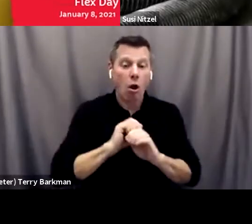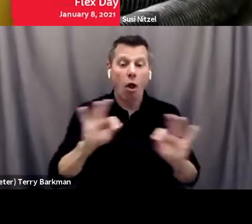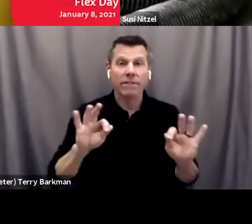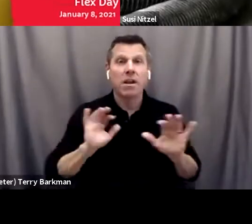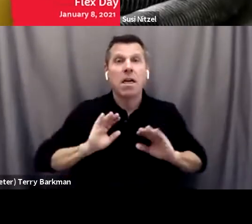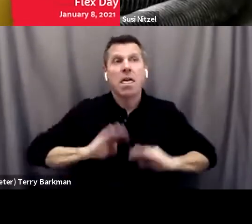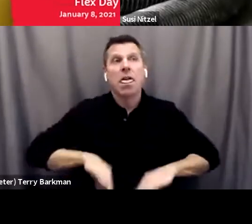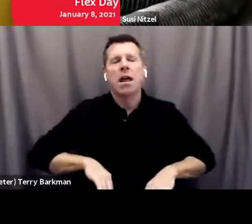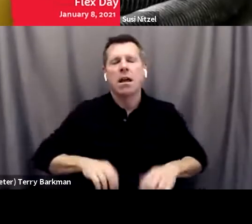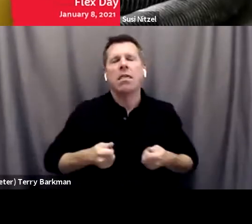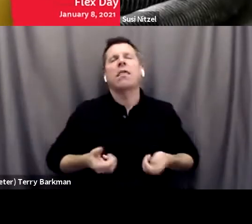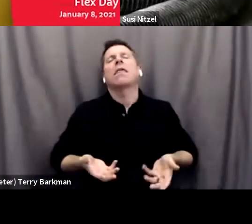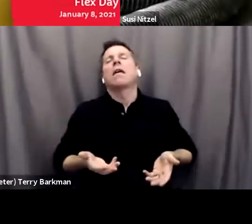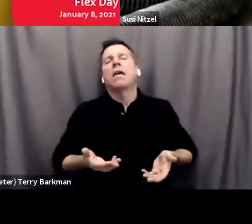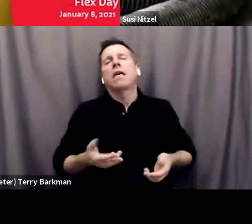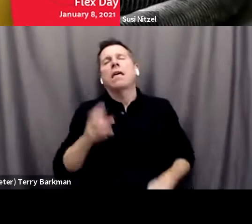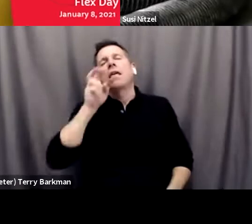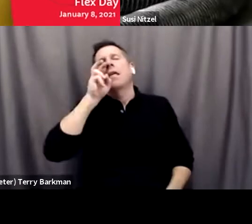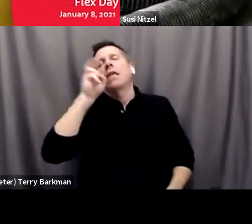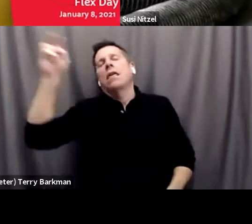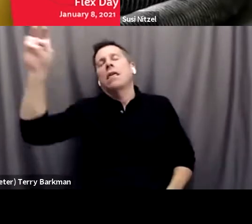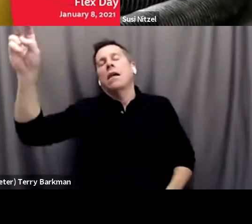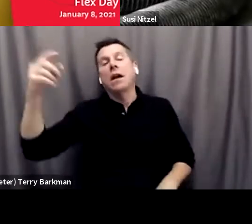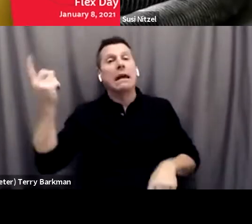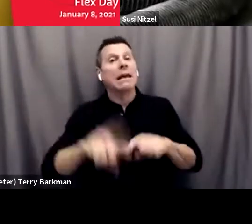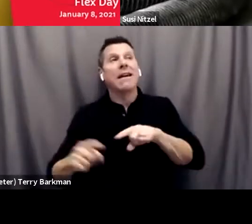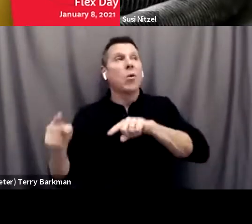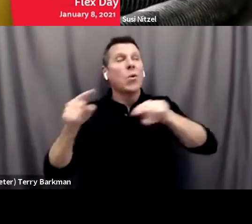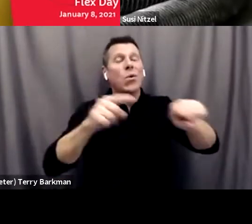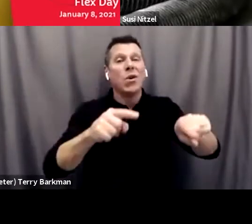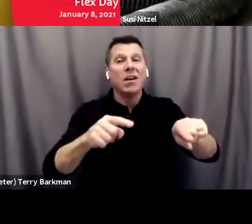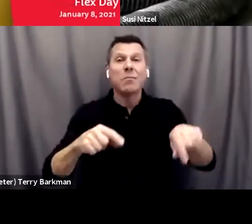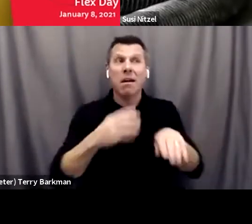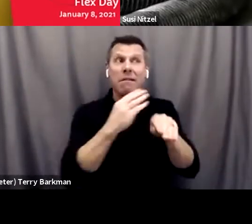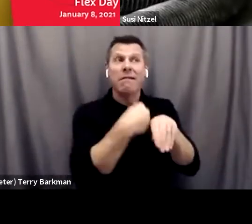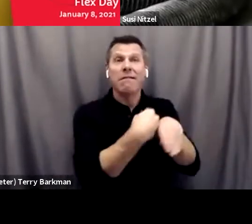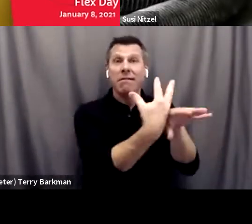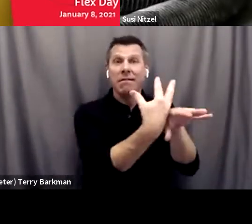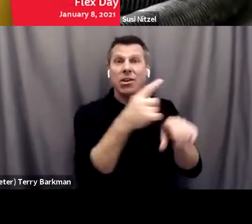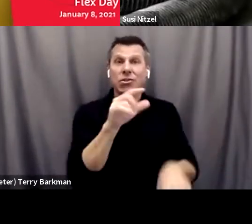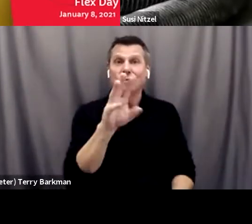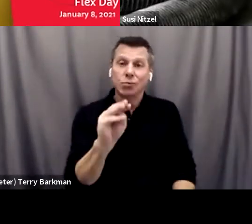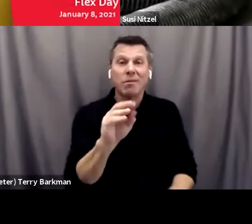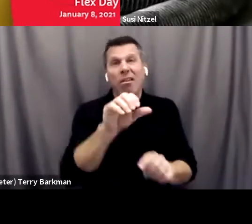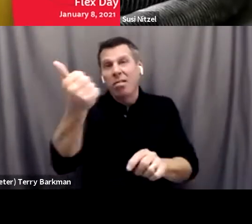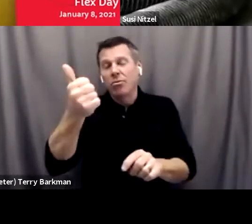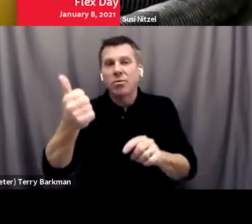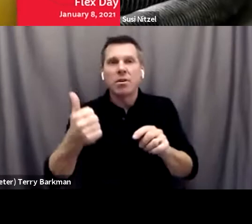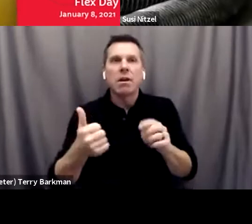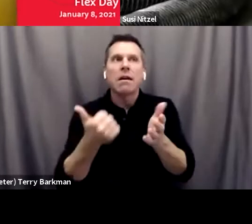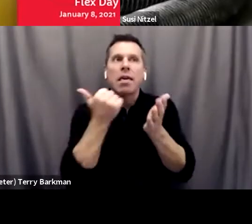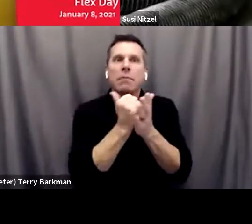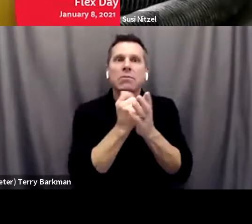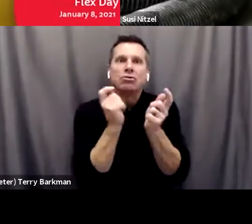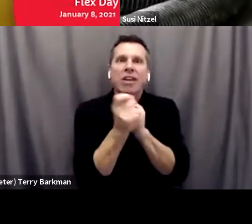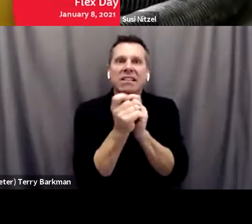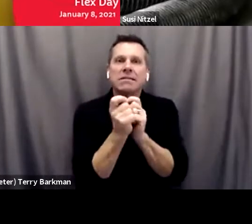just exhausted and they can't get to the appointment. This virtual world has really changed that for students. And absolutely, I